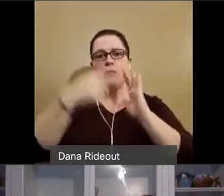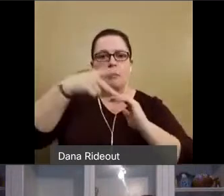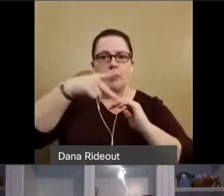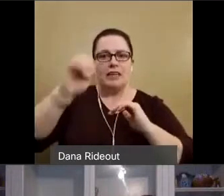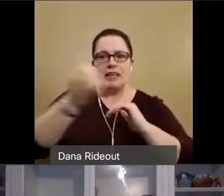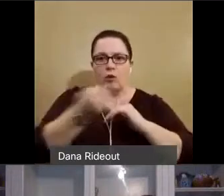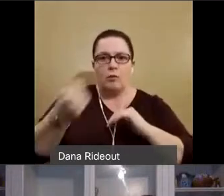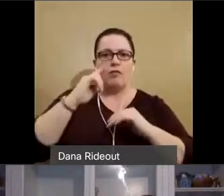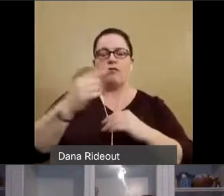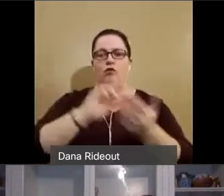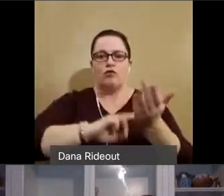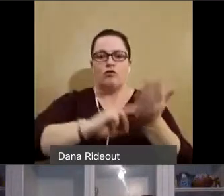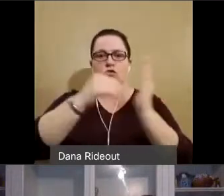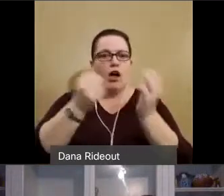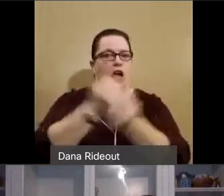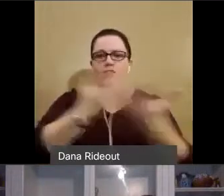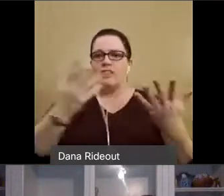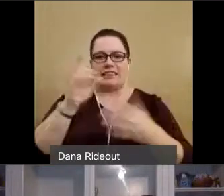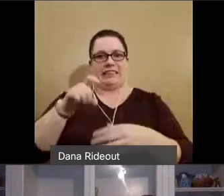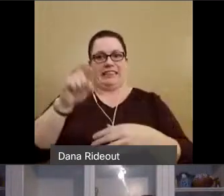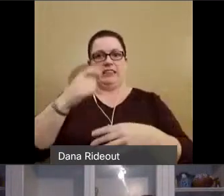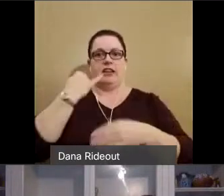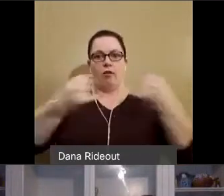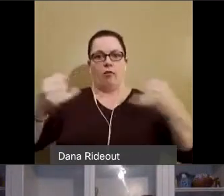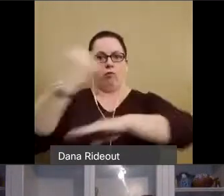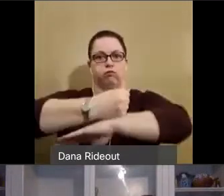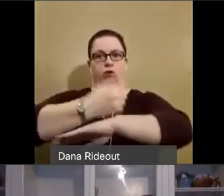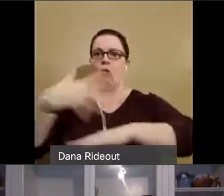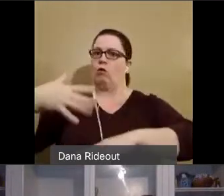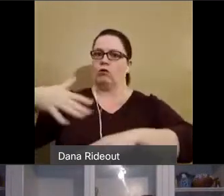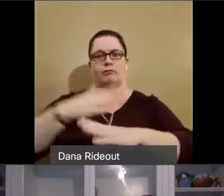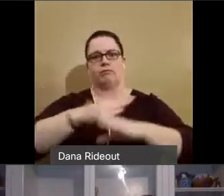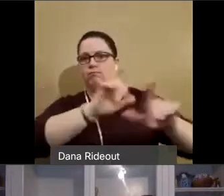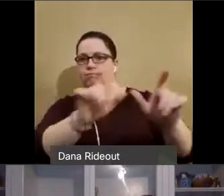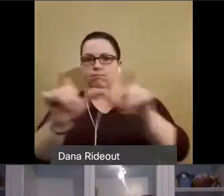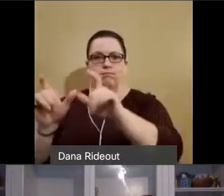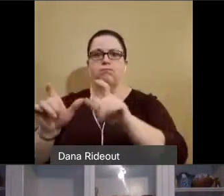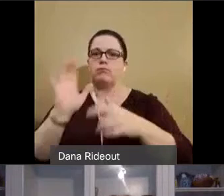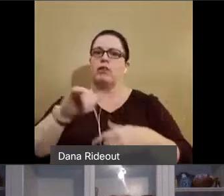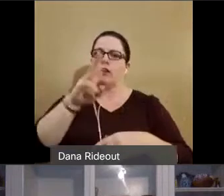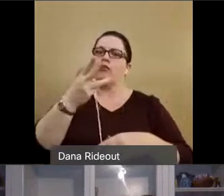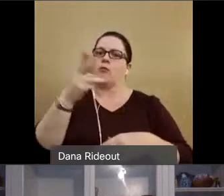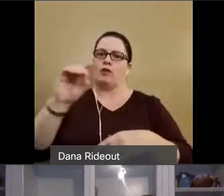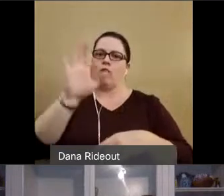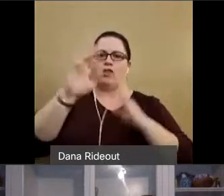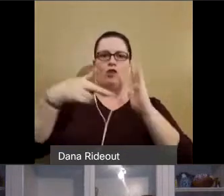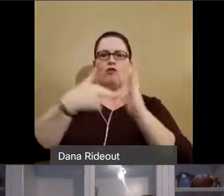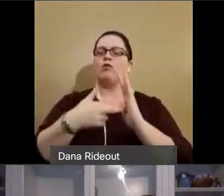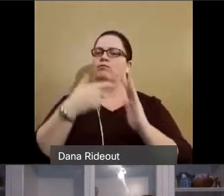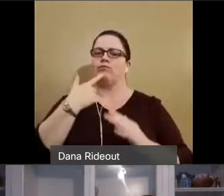So this is a real point of tension that you're going to see around the W8 cho's role in this. Should this a bit more explicit.